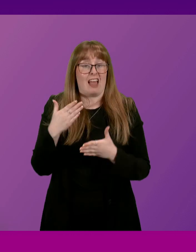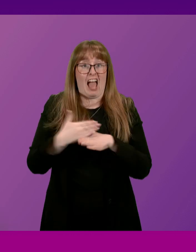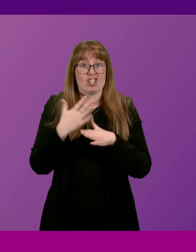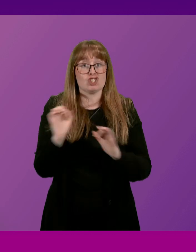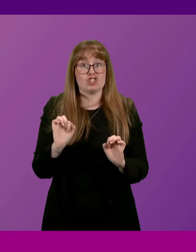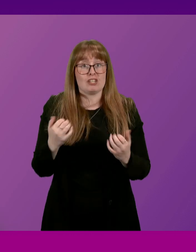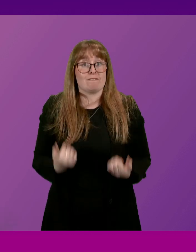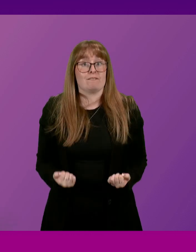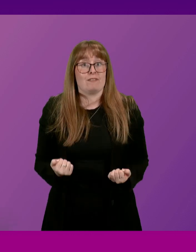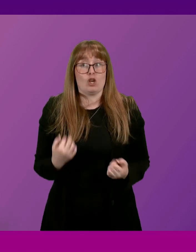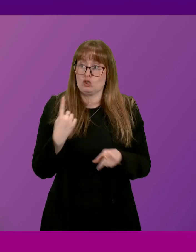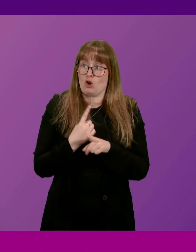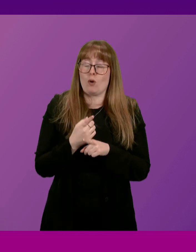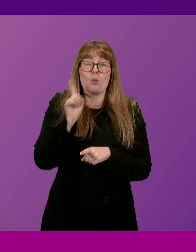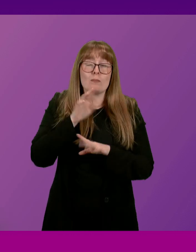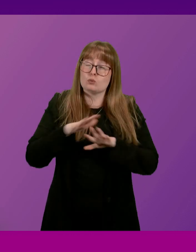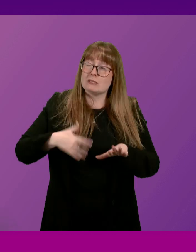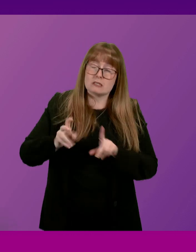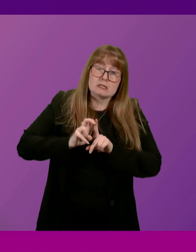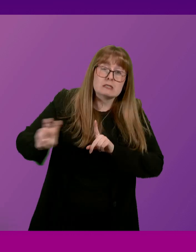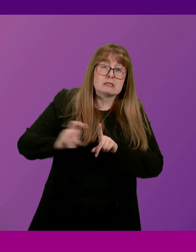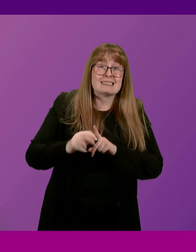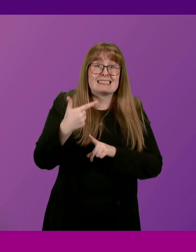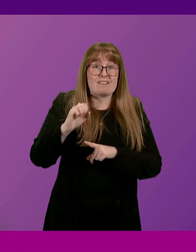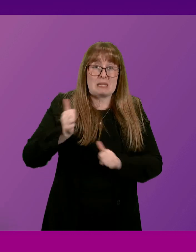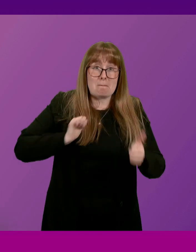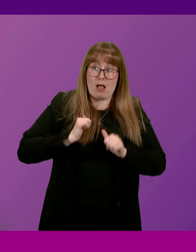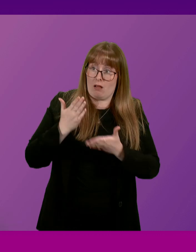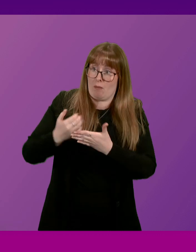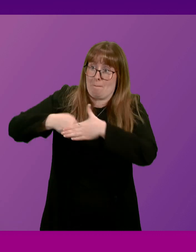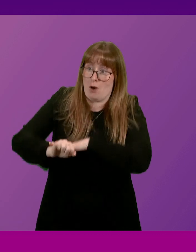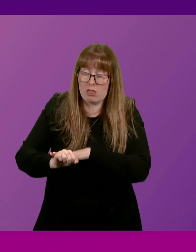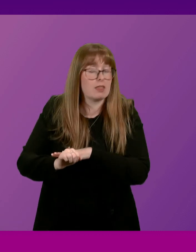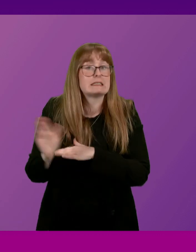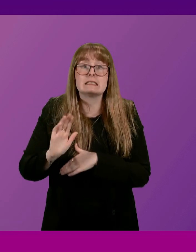ensure that women do not have to travel 70 miles to give birth. Will the First Minister and the